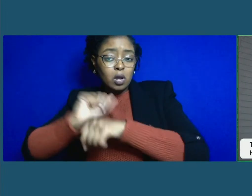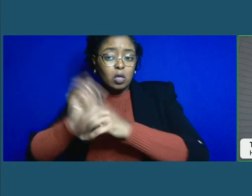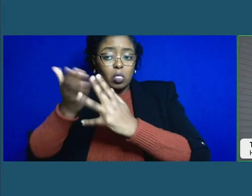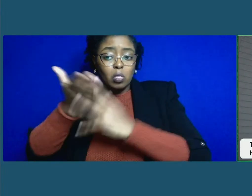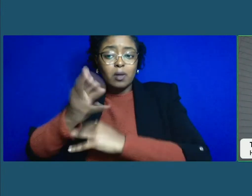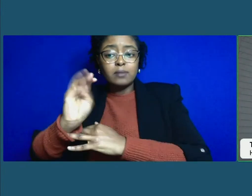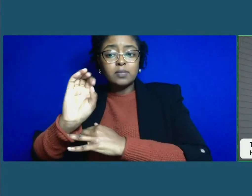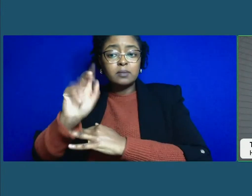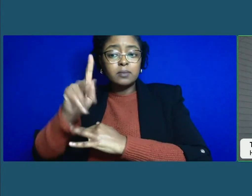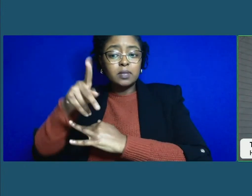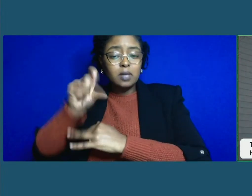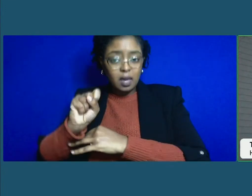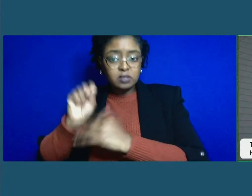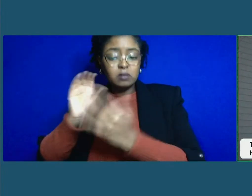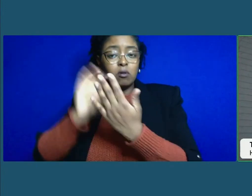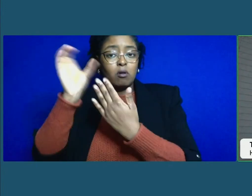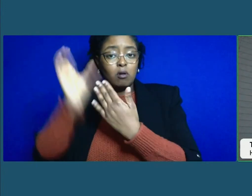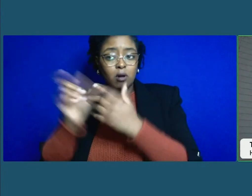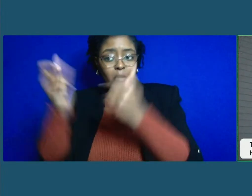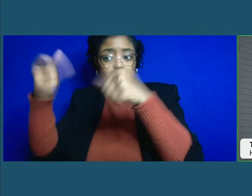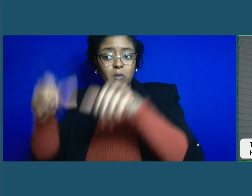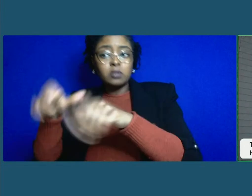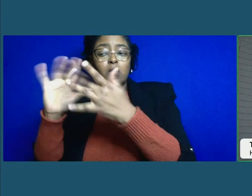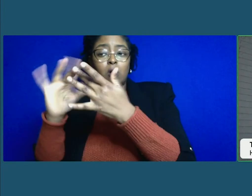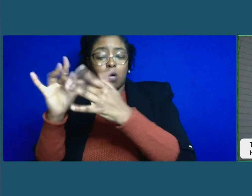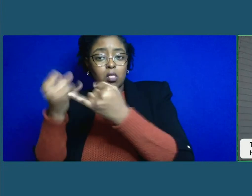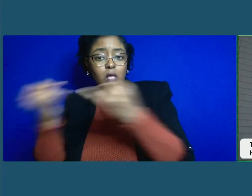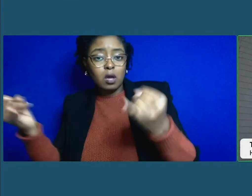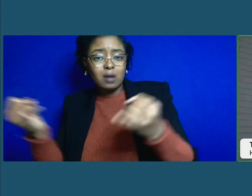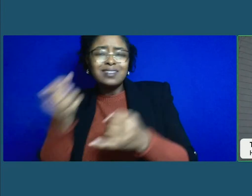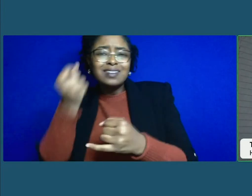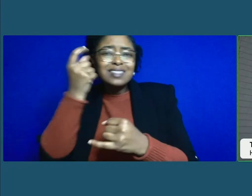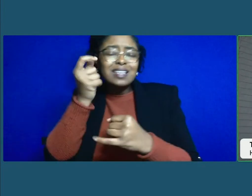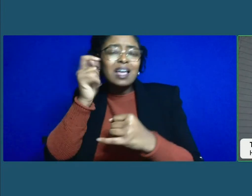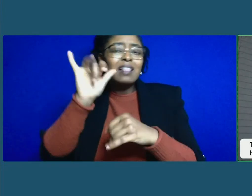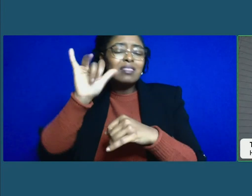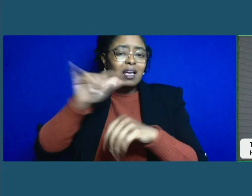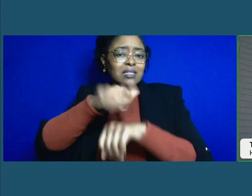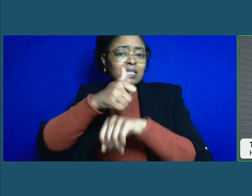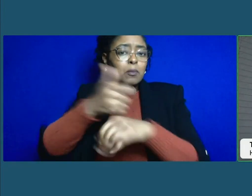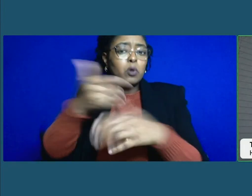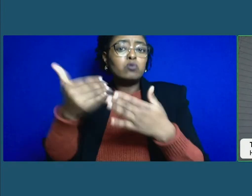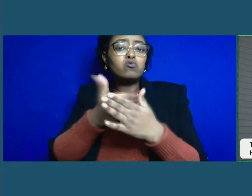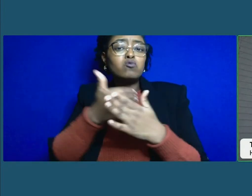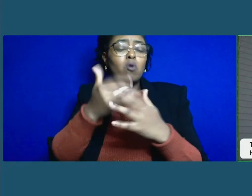working through the M.C.P.S. curriculum that is posted online